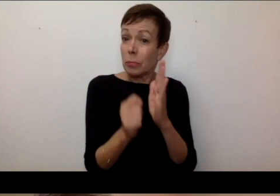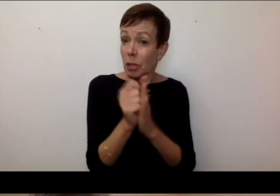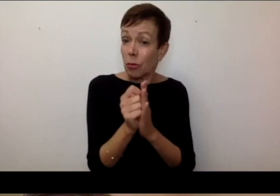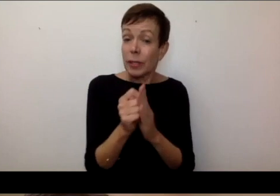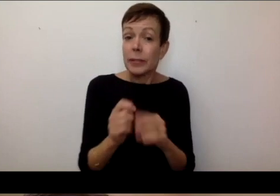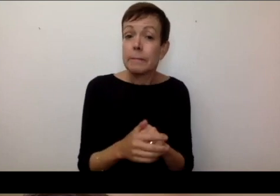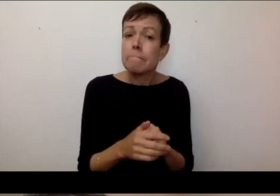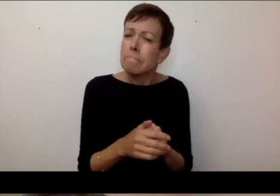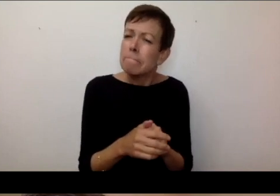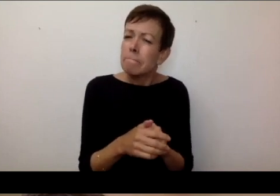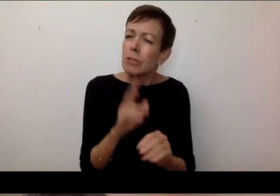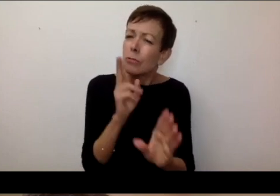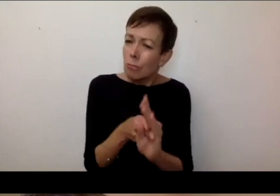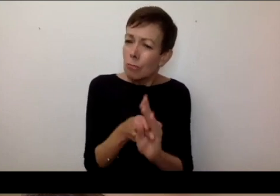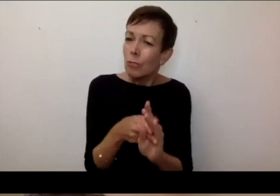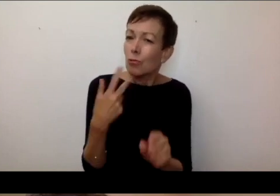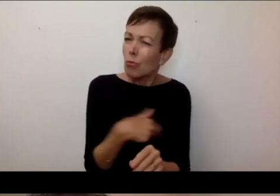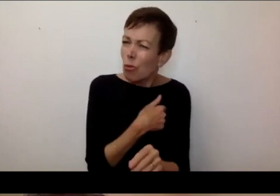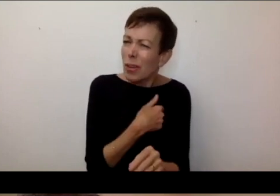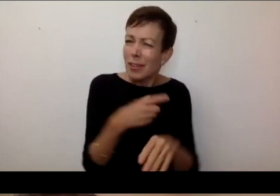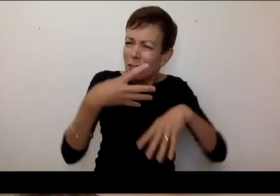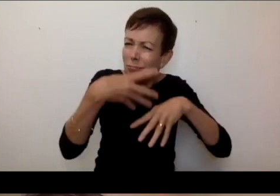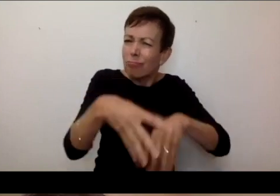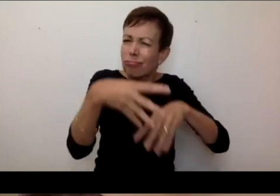us for the basic income marches and events this fall we hope our